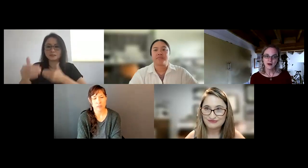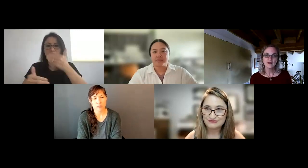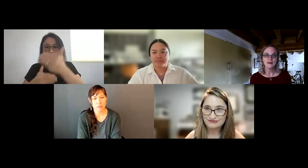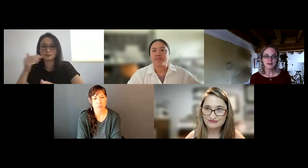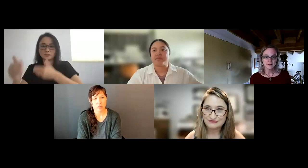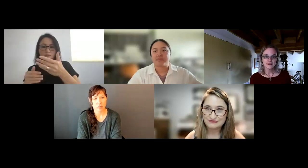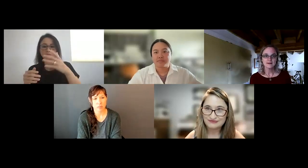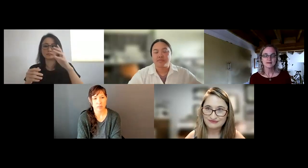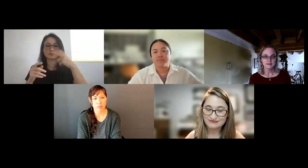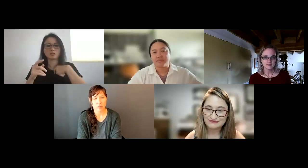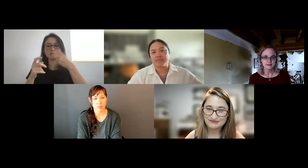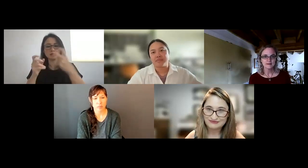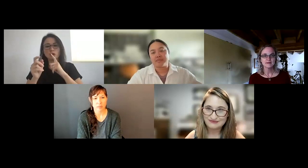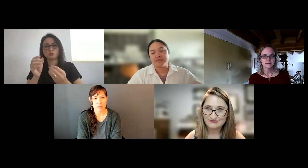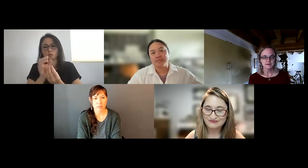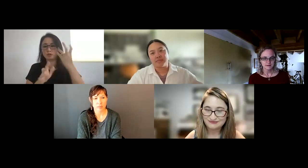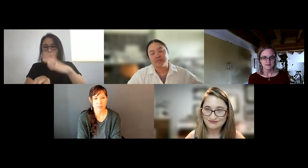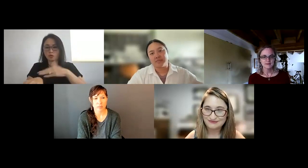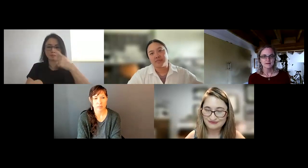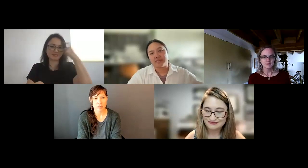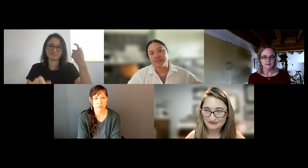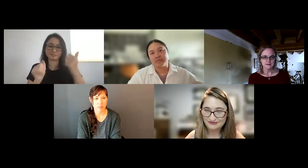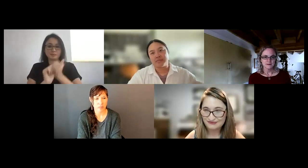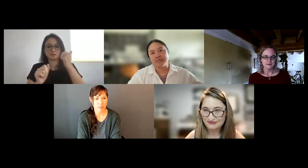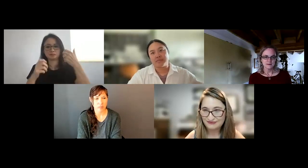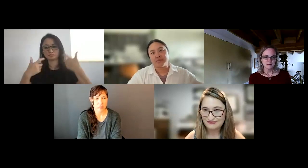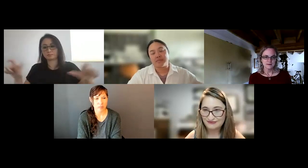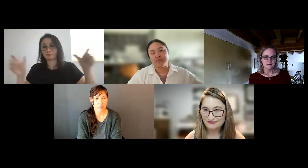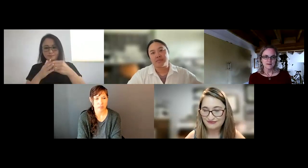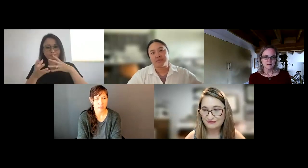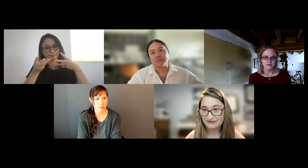in the small startup process. Really I wanted to grow this slowly